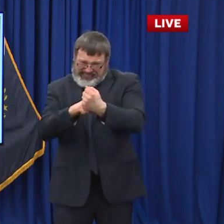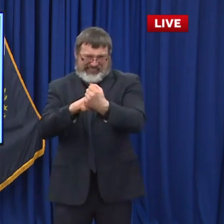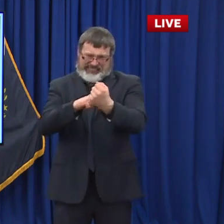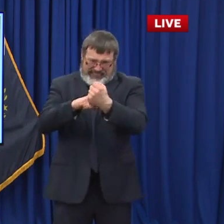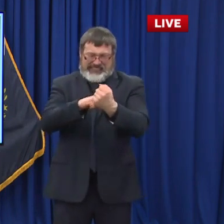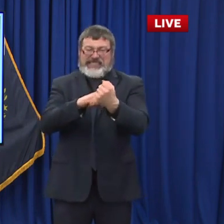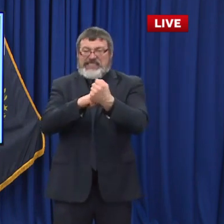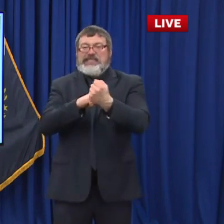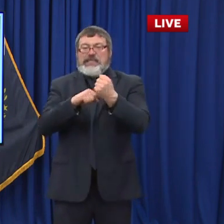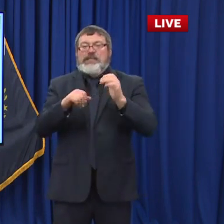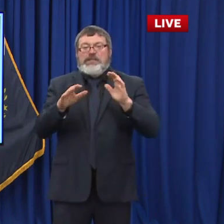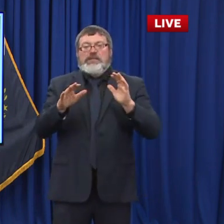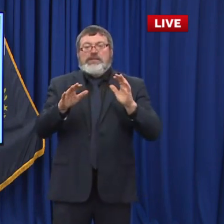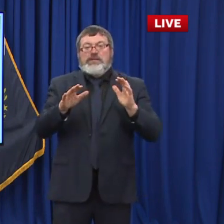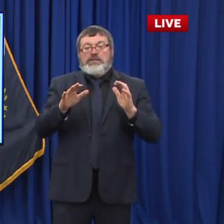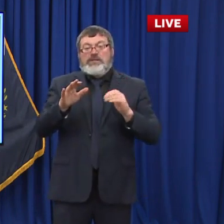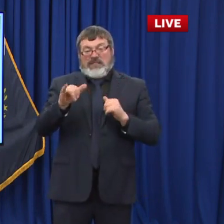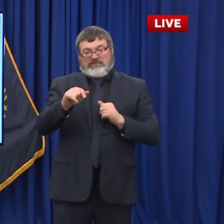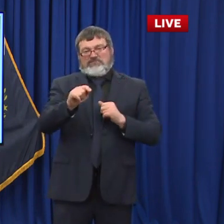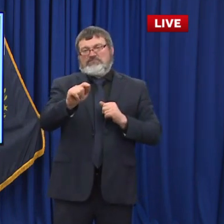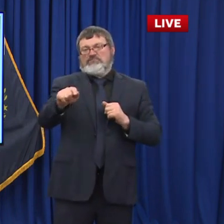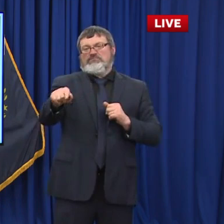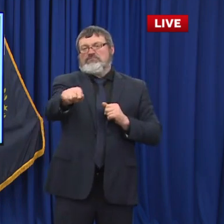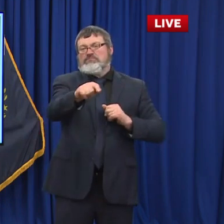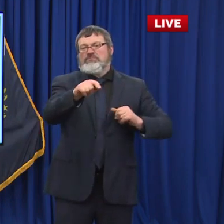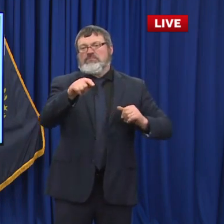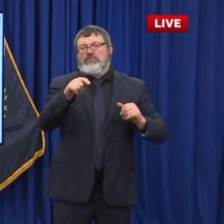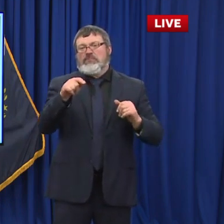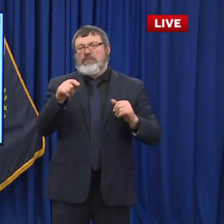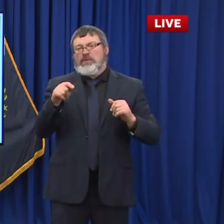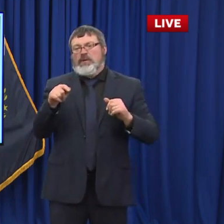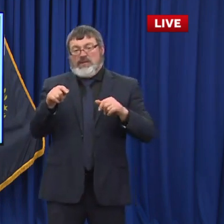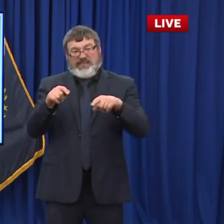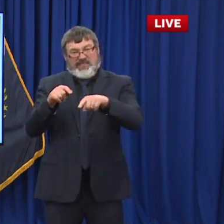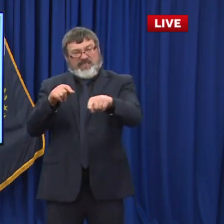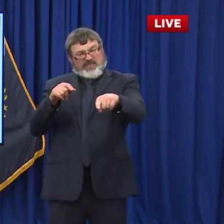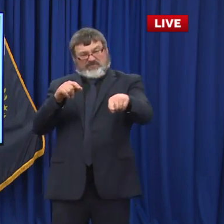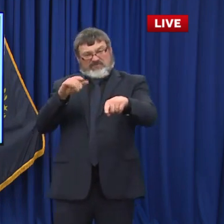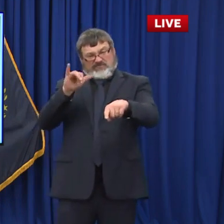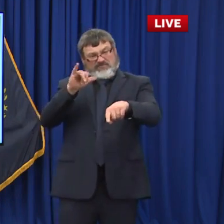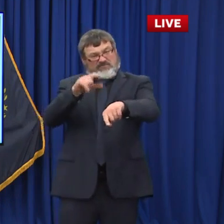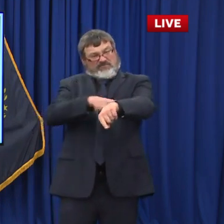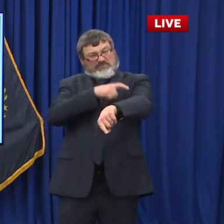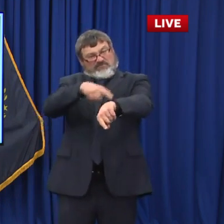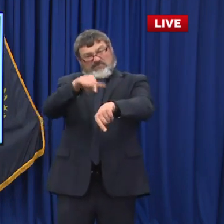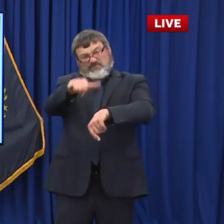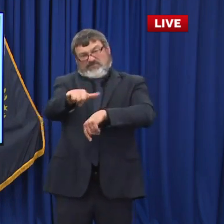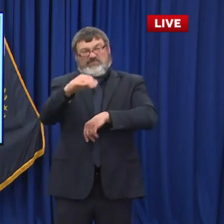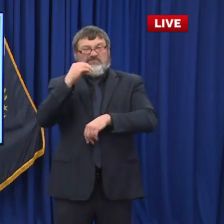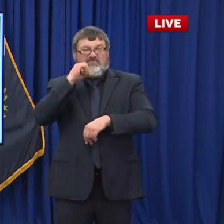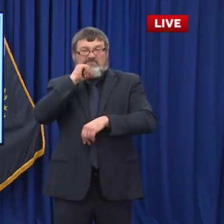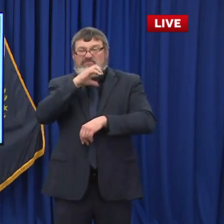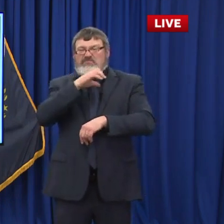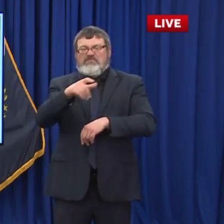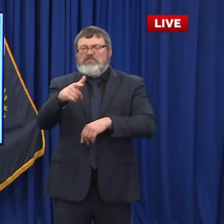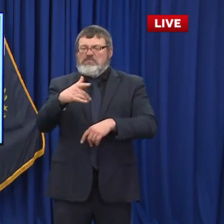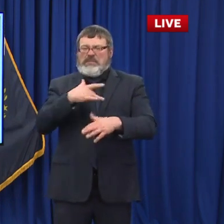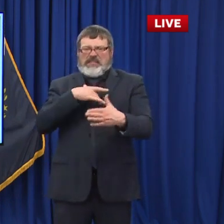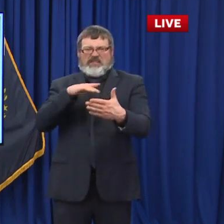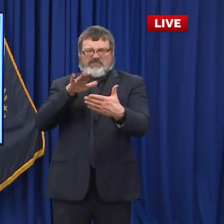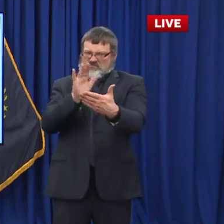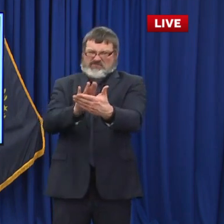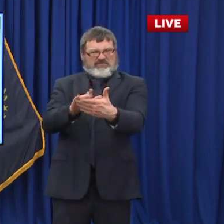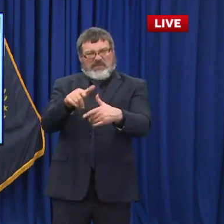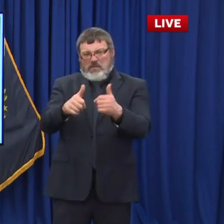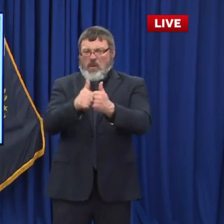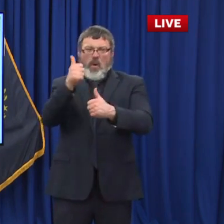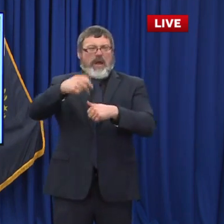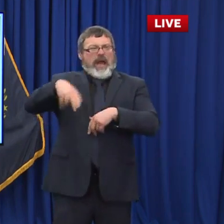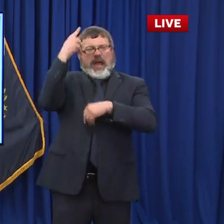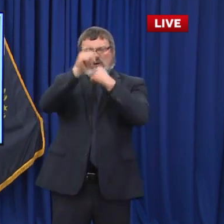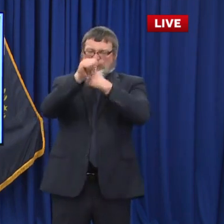WE’VE JUST PUT EVERYTHING WE CAN BUT WE JUST KNOW THAT THESE LONG-TERM CARE FACILITIES REALLY ARE ON THE FRONT LINES OF THIS AND ARE UNFORTUNATELY HAVE ALWAYS FACE THE BRUNT OF THIS